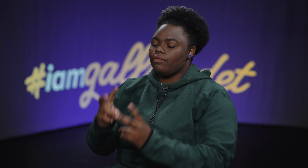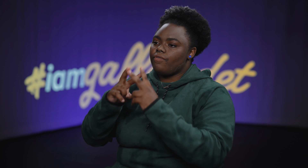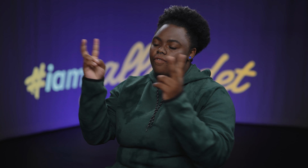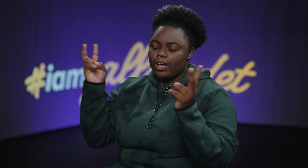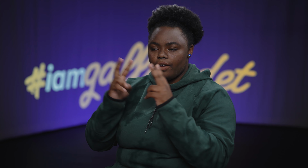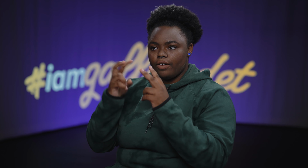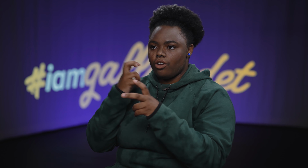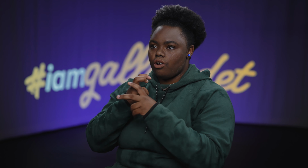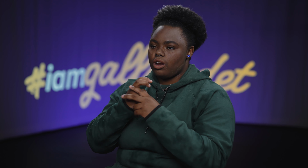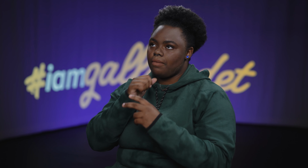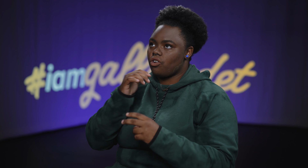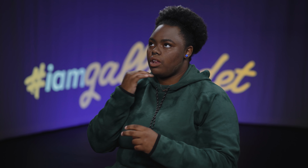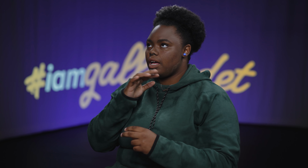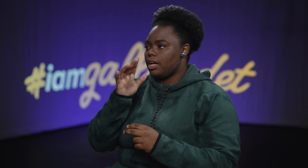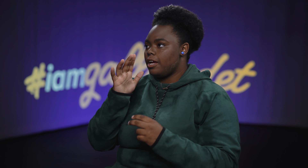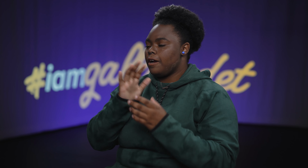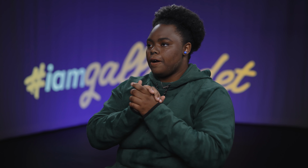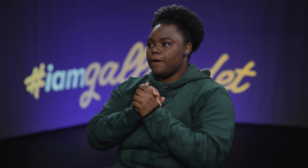Very very hard. I’m not going to lie,